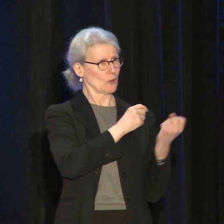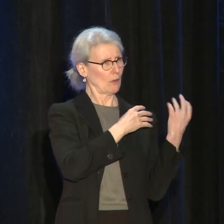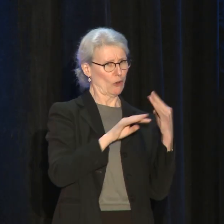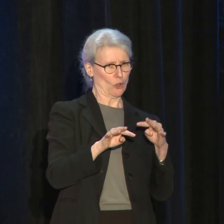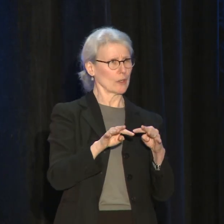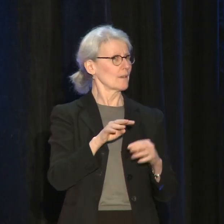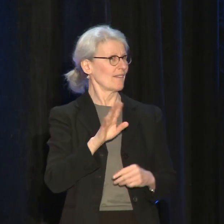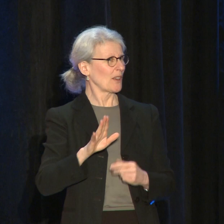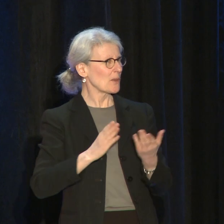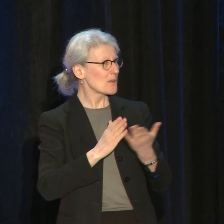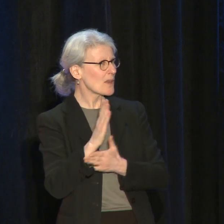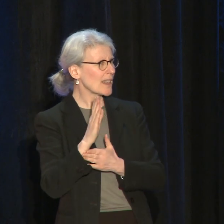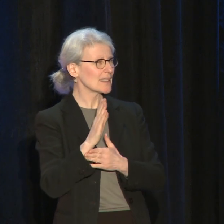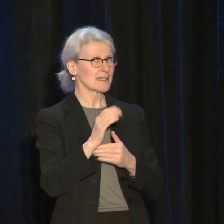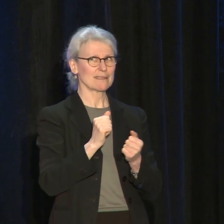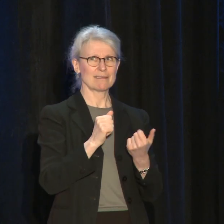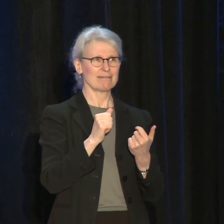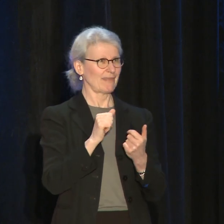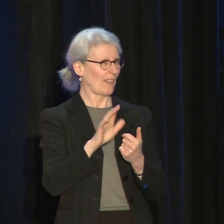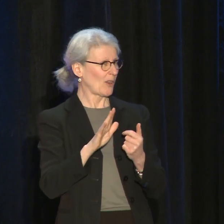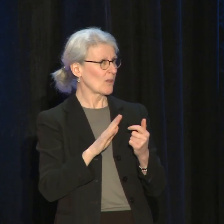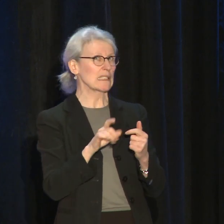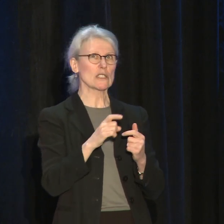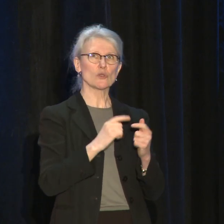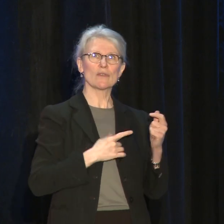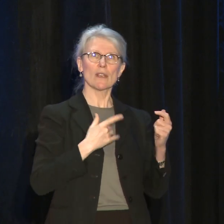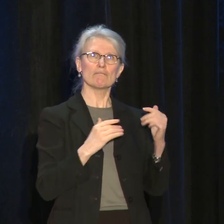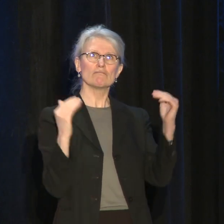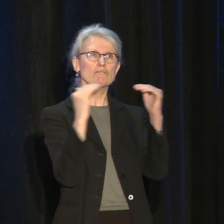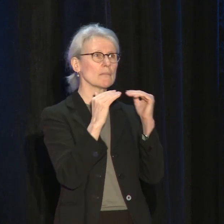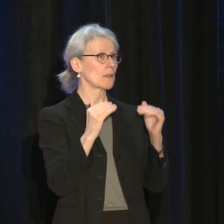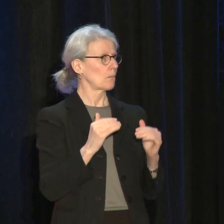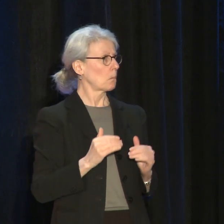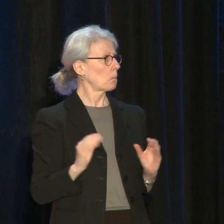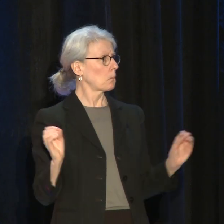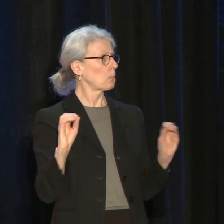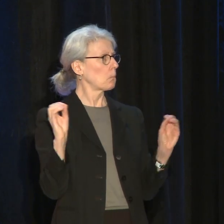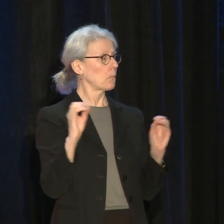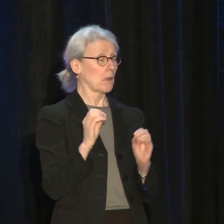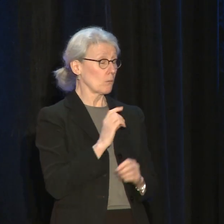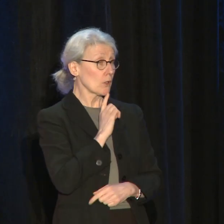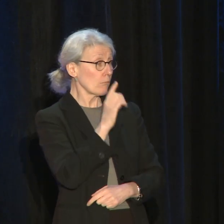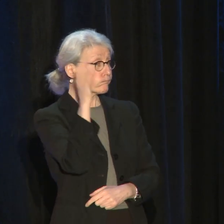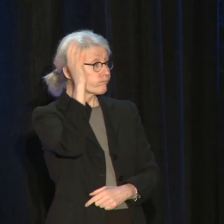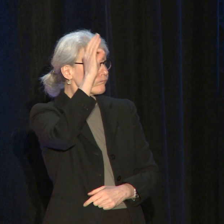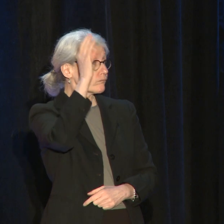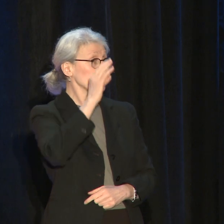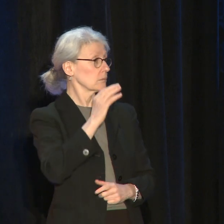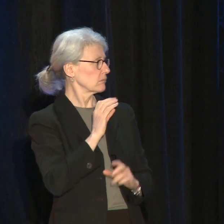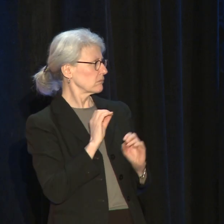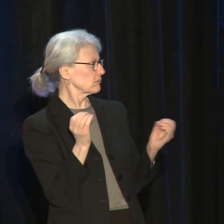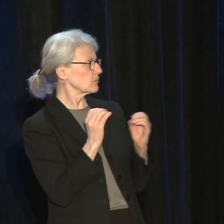the United States? I had not even heard about it. I didn't know any organization that made